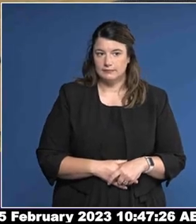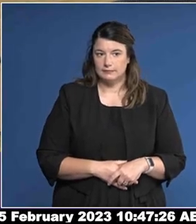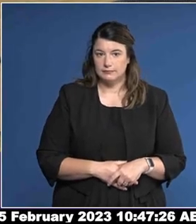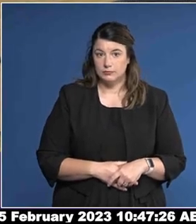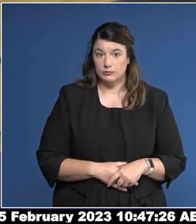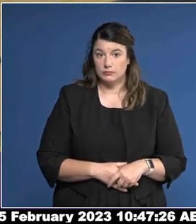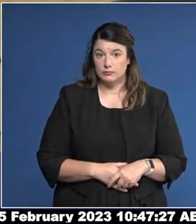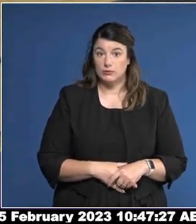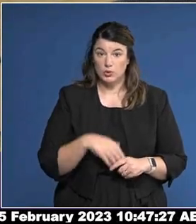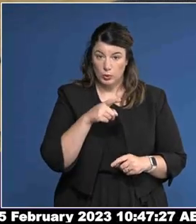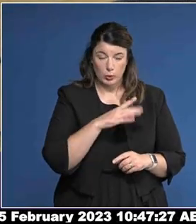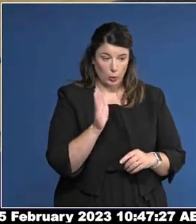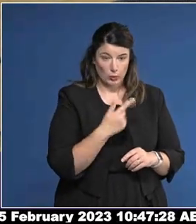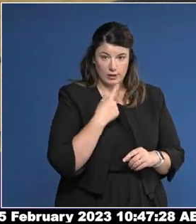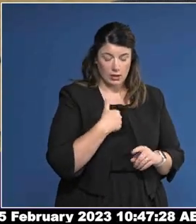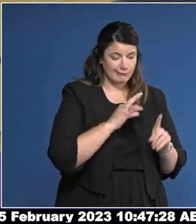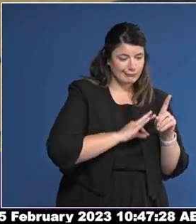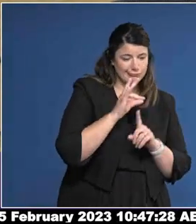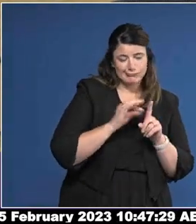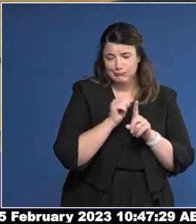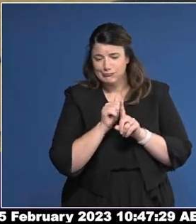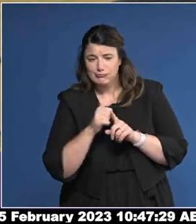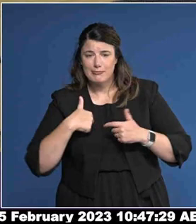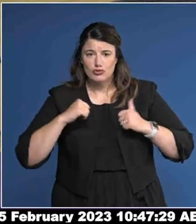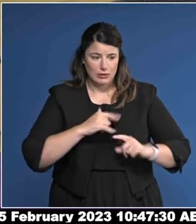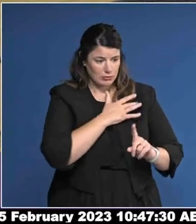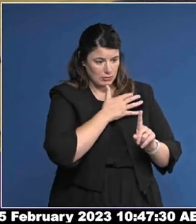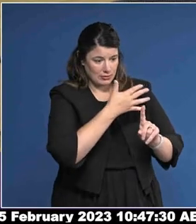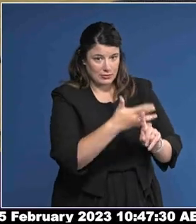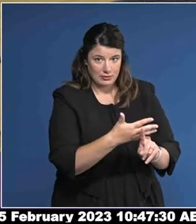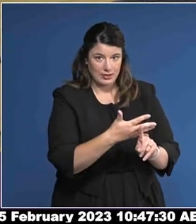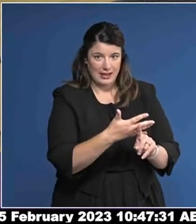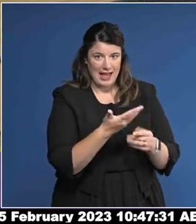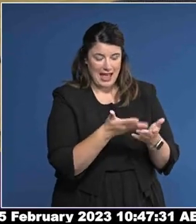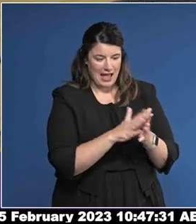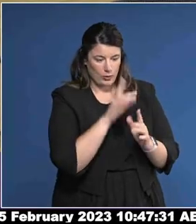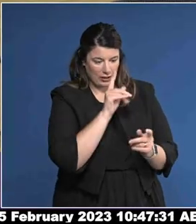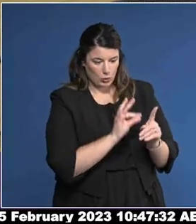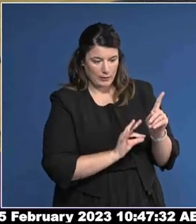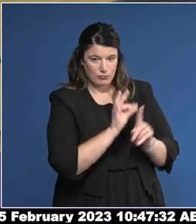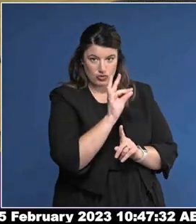your training and resources to ensure that it reflects a co-design model with people